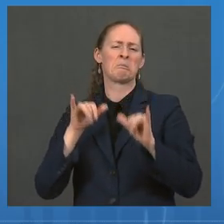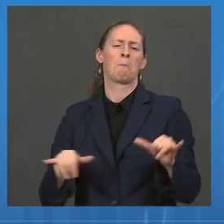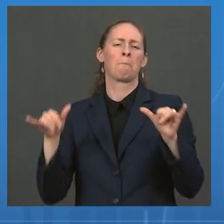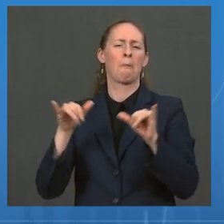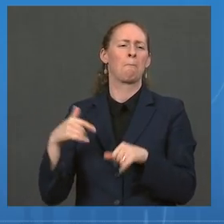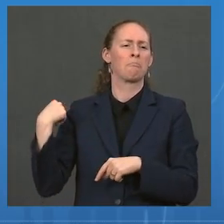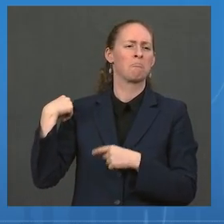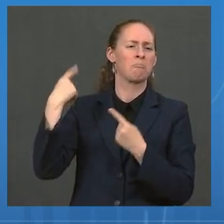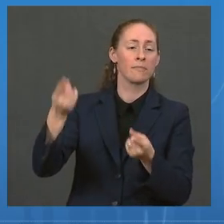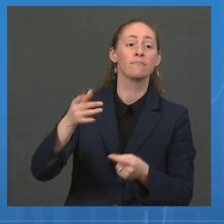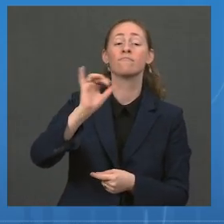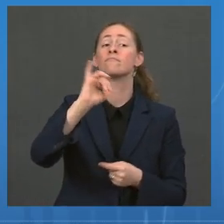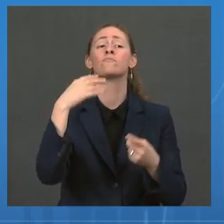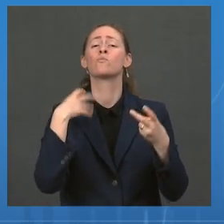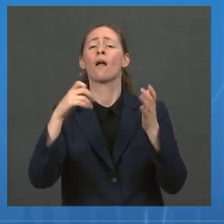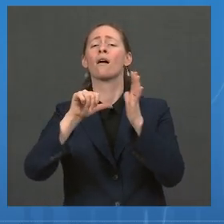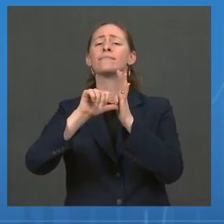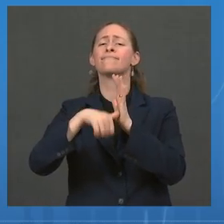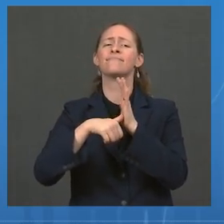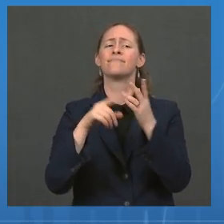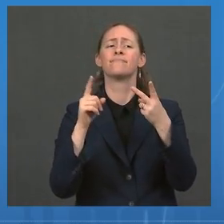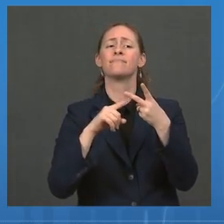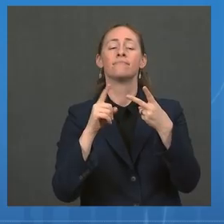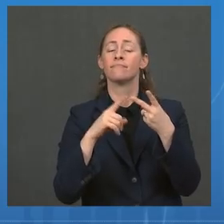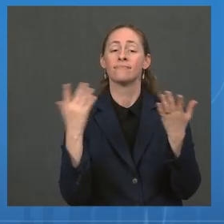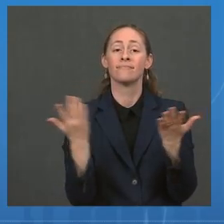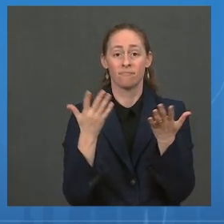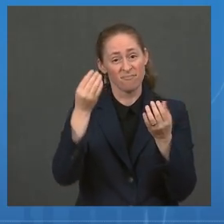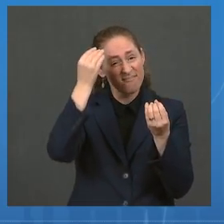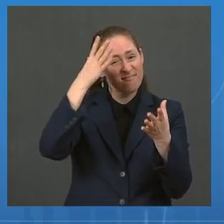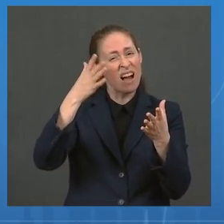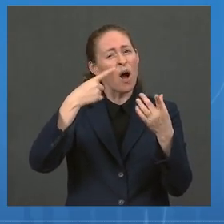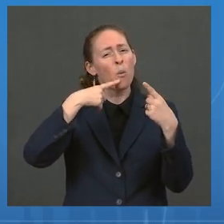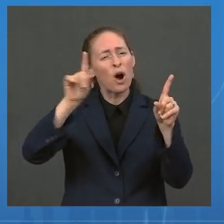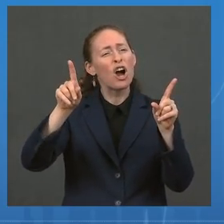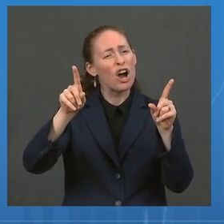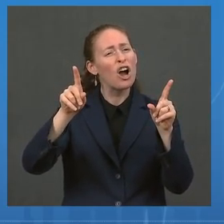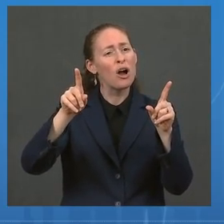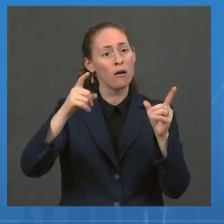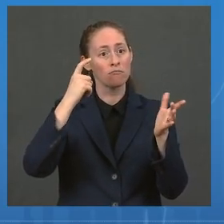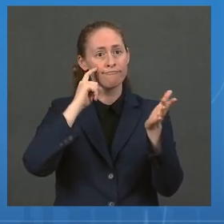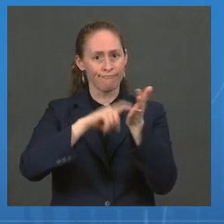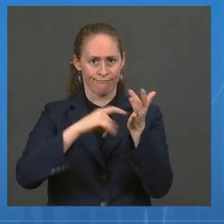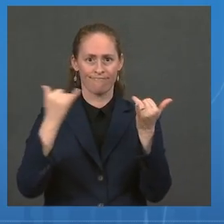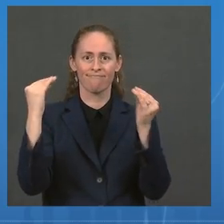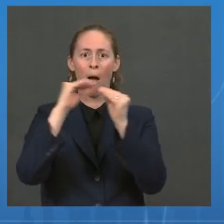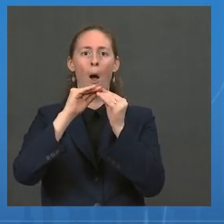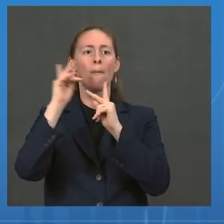Vaccine requirements work. They increase vaccination rates. Today, over 90 percent of children